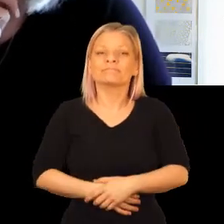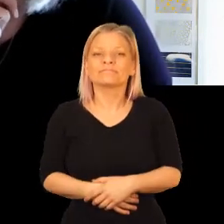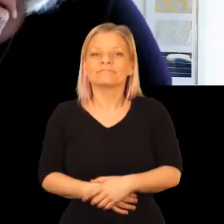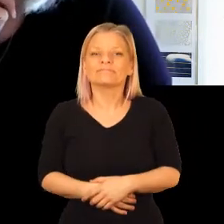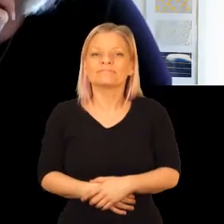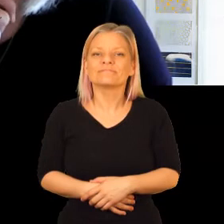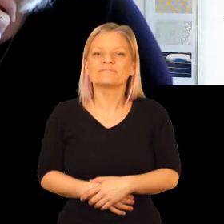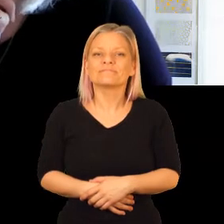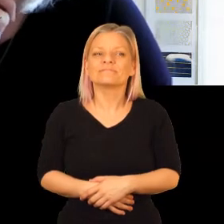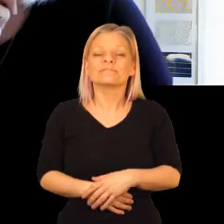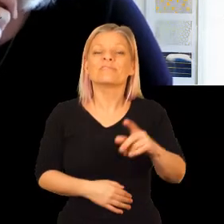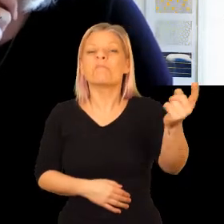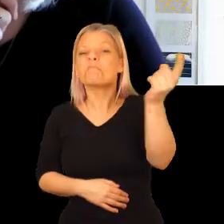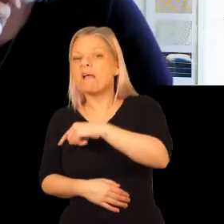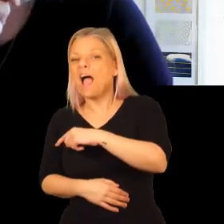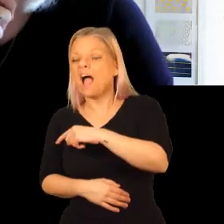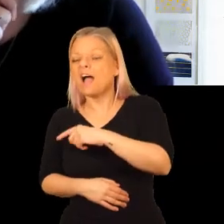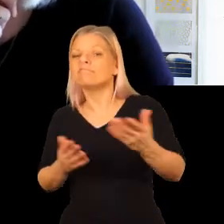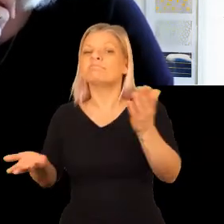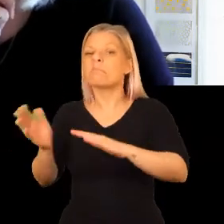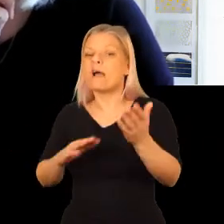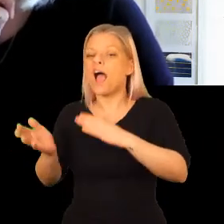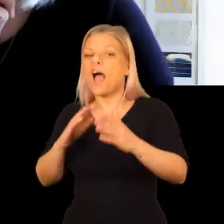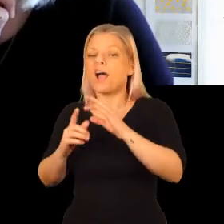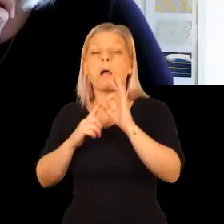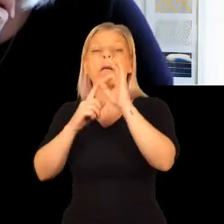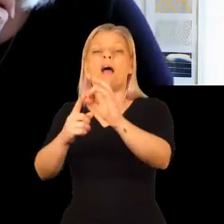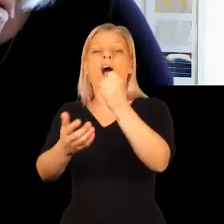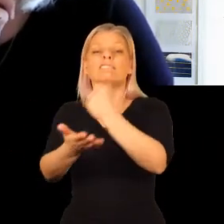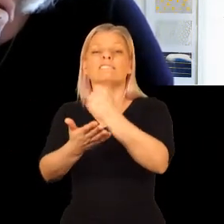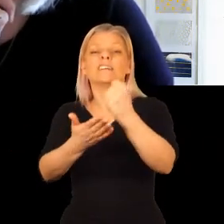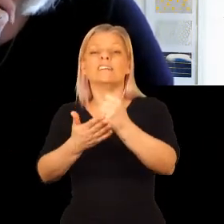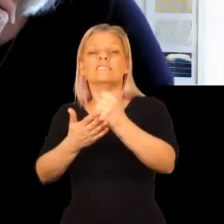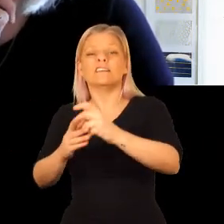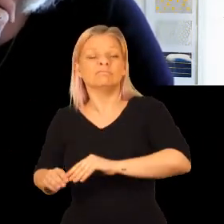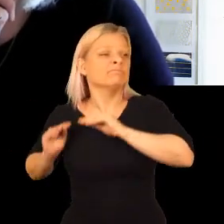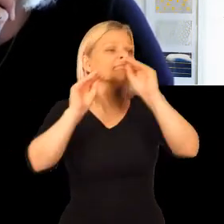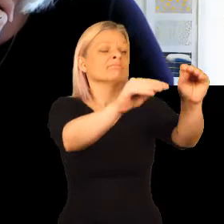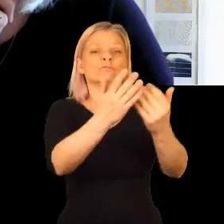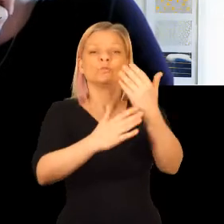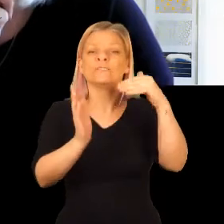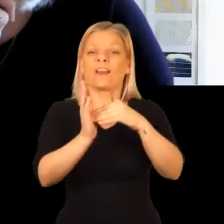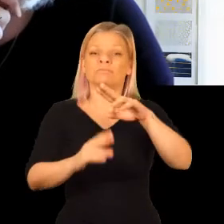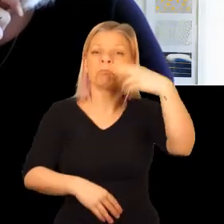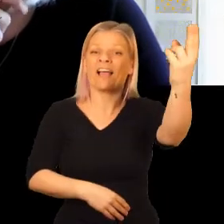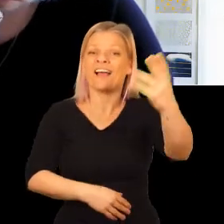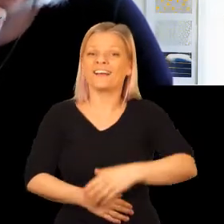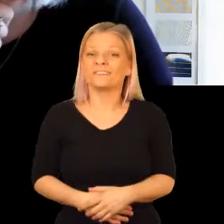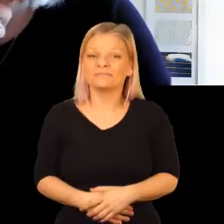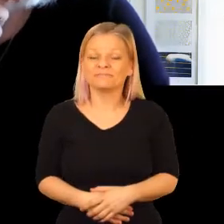also became a trainer and yeah kind of went and came back for a bit packed my bags applied for